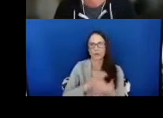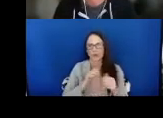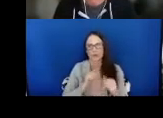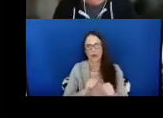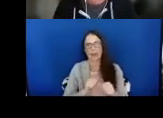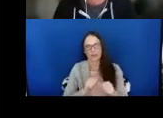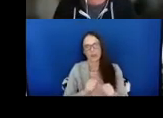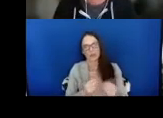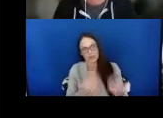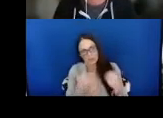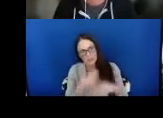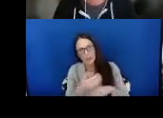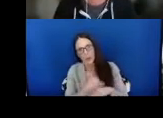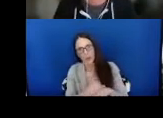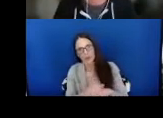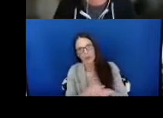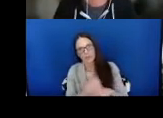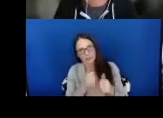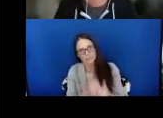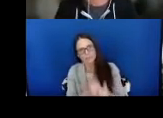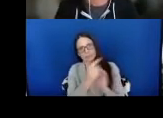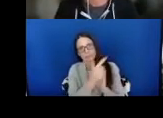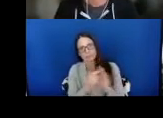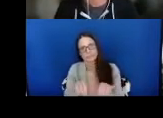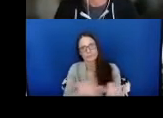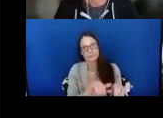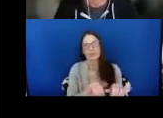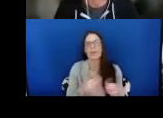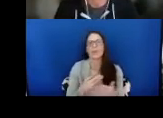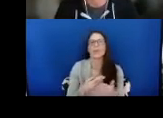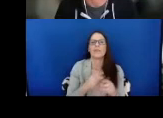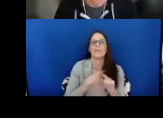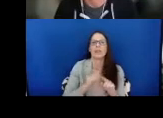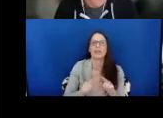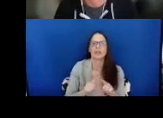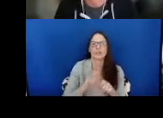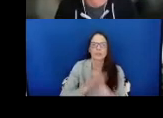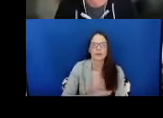16:19:08 There are various kinds of pressures caused by the failure to fund Ida as originally